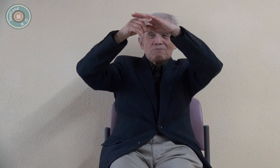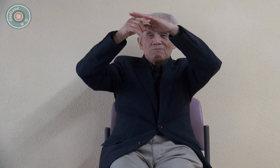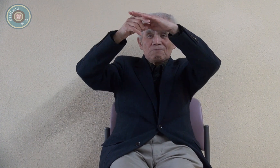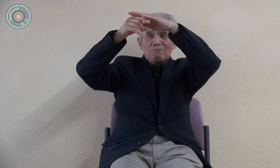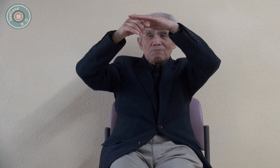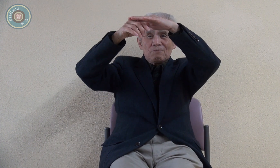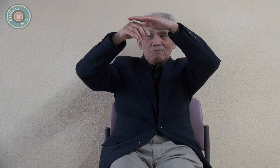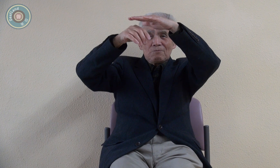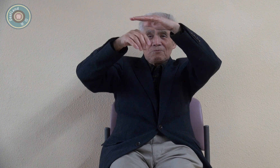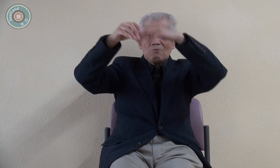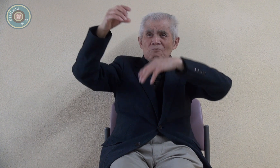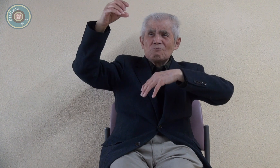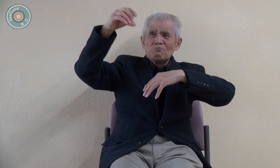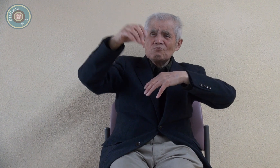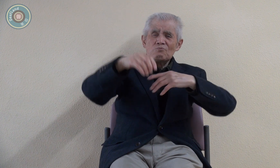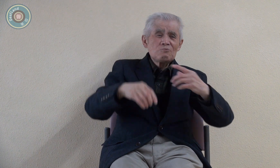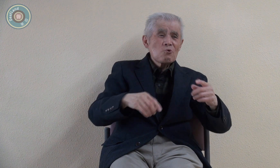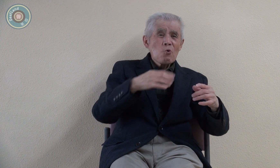I think it was around that time they dropped the bomb